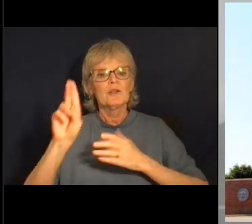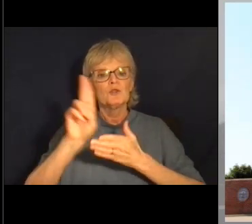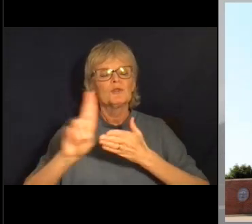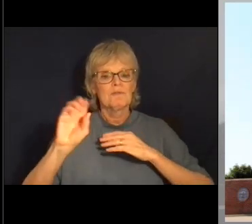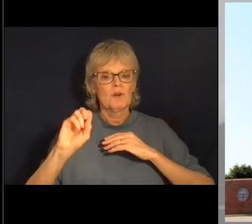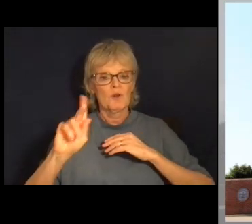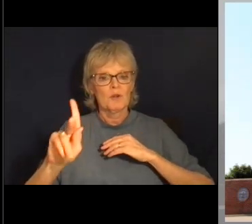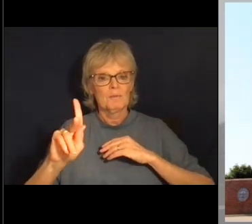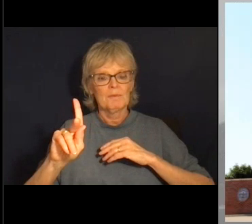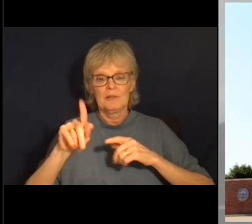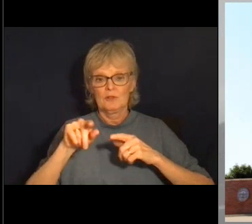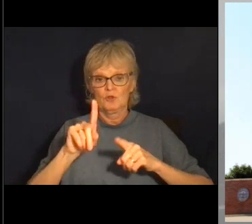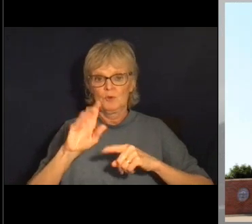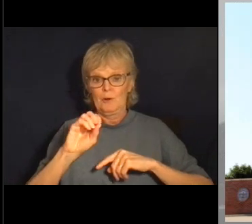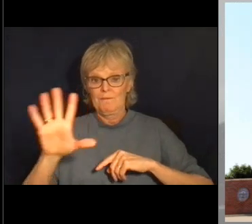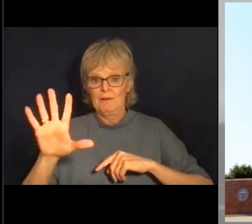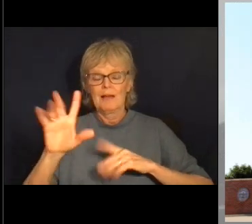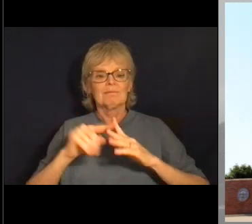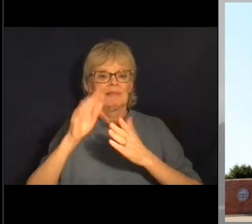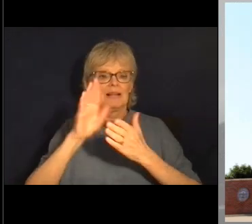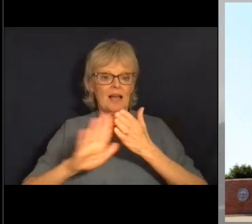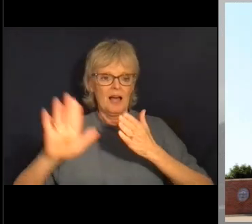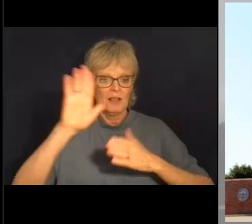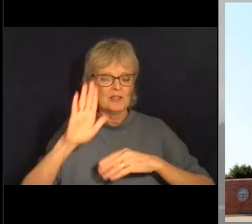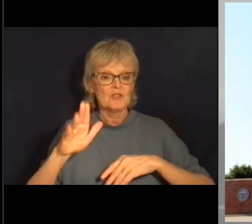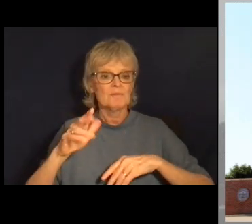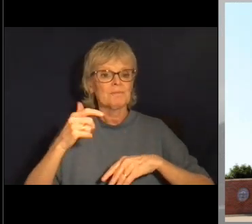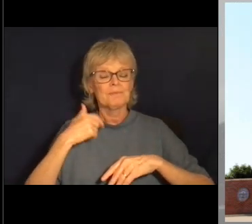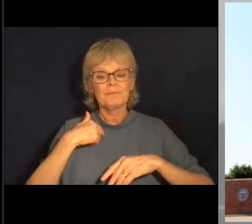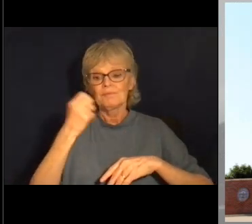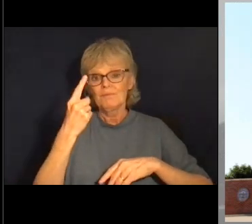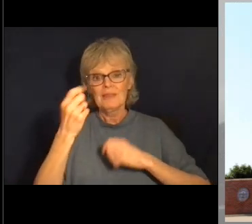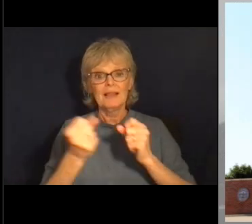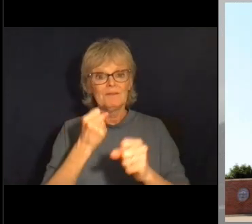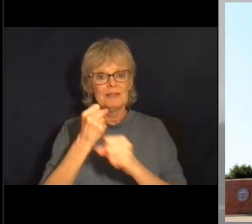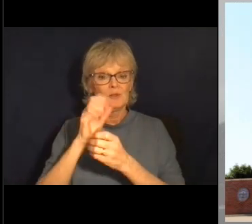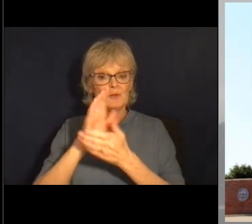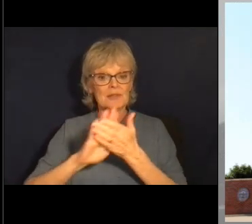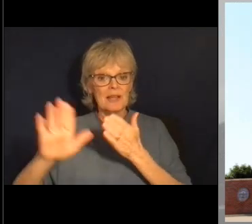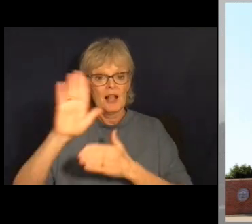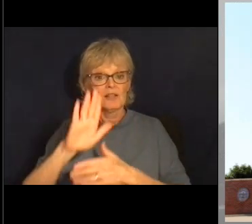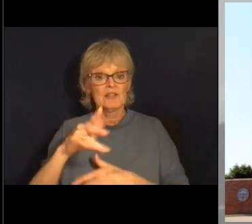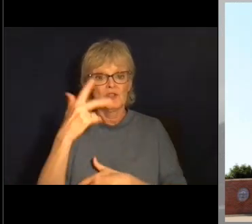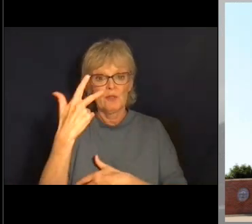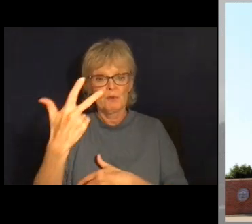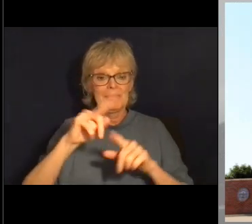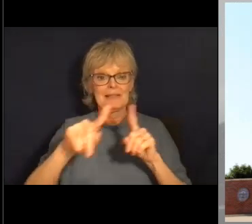in 2005 to start college. And I actually spent about 11 years in college getting three separate degrees in meteorology